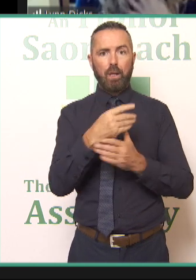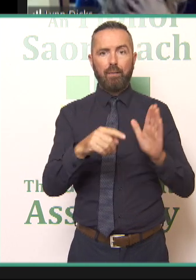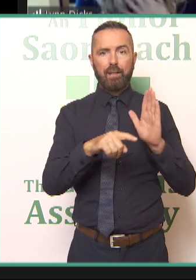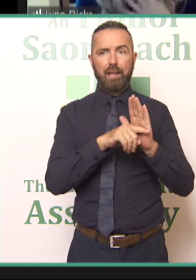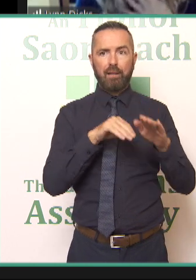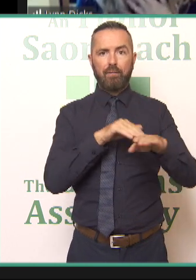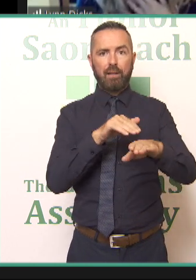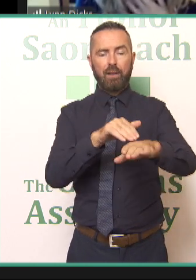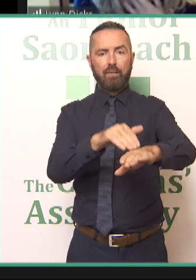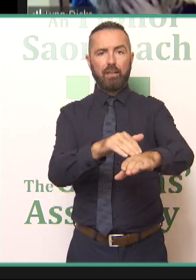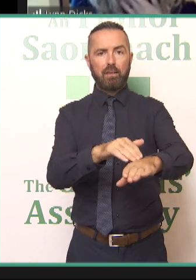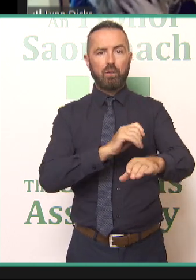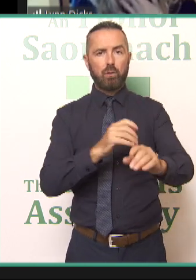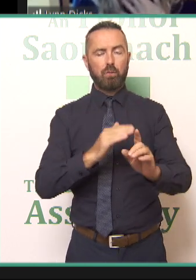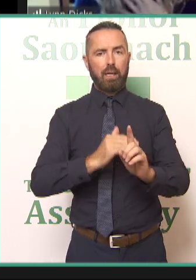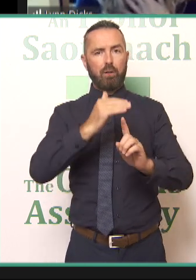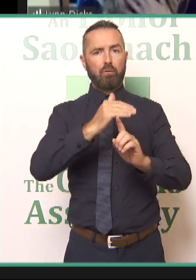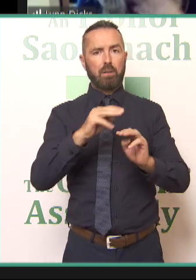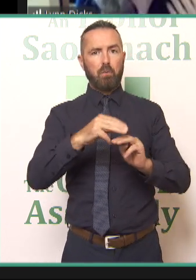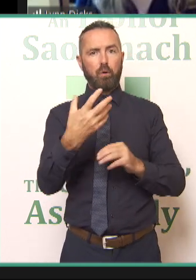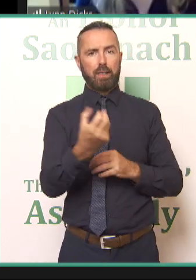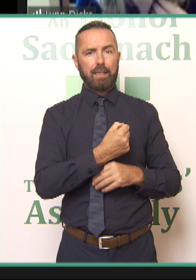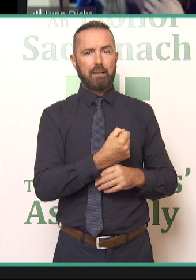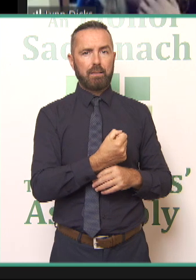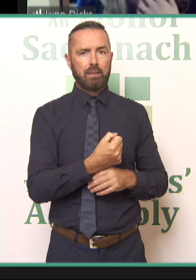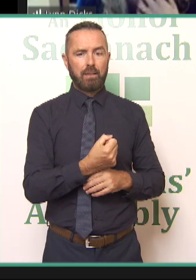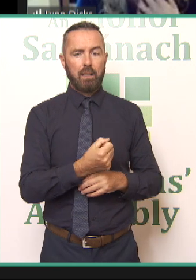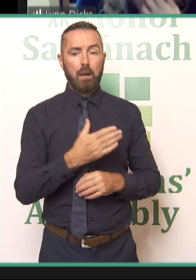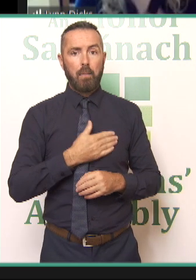the intensity even further than we already have and this is where my third objective comes in